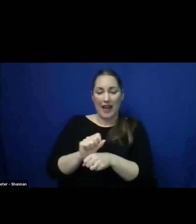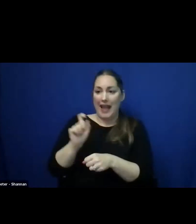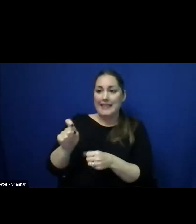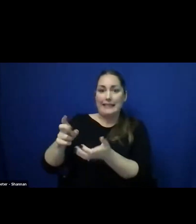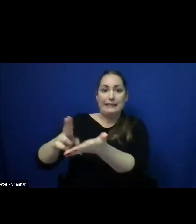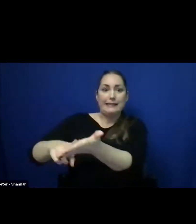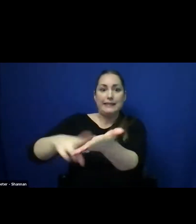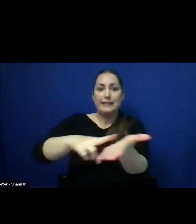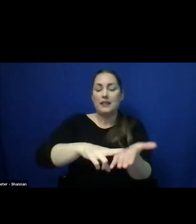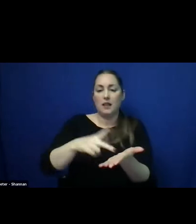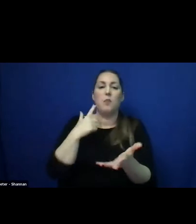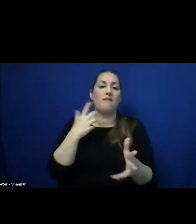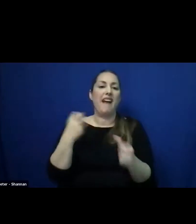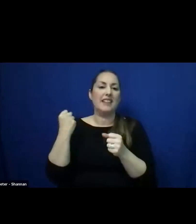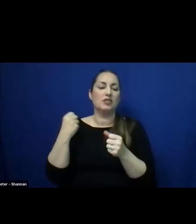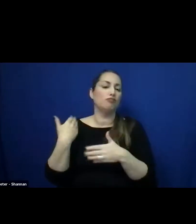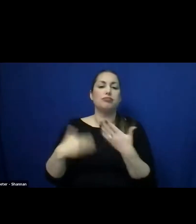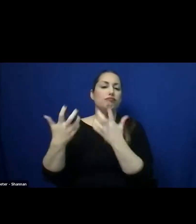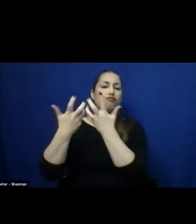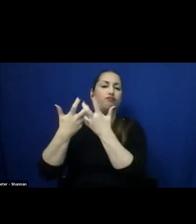back to Megan who's going to show you how to get into Adobe Sign.